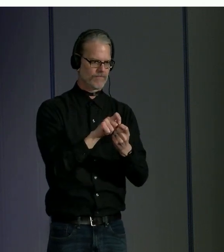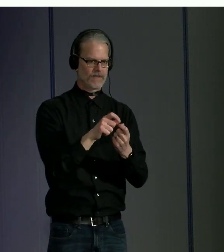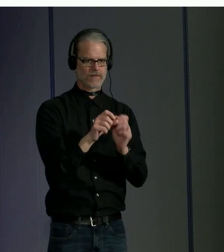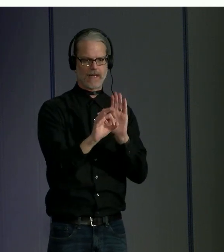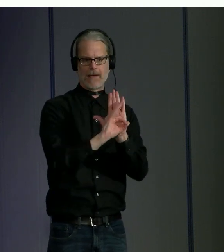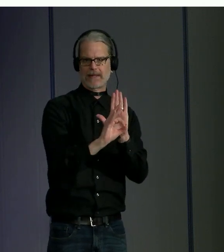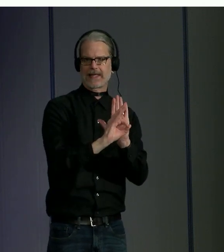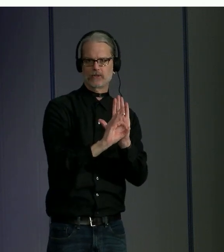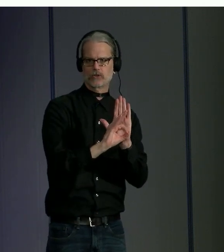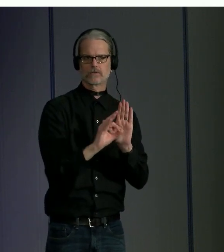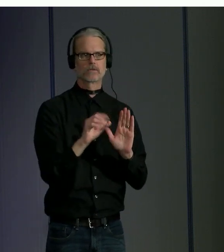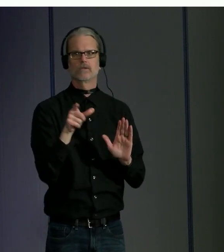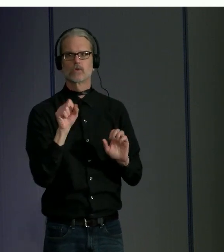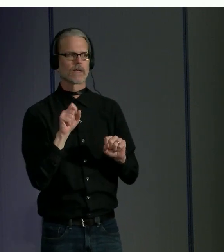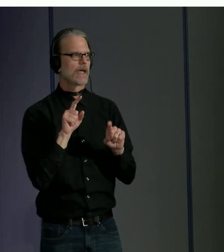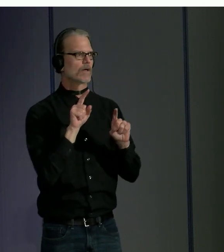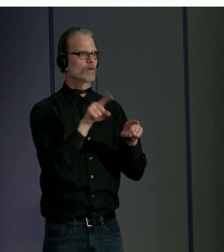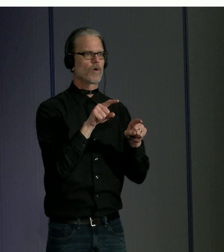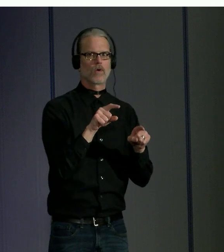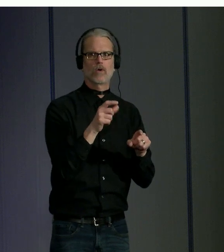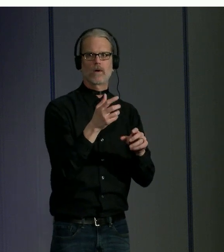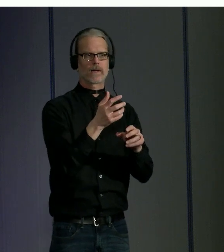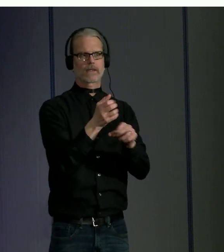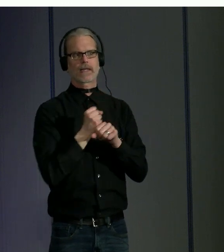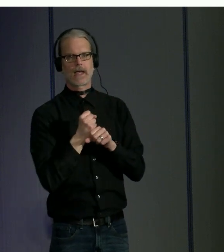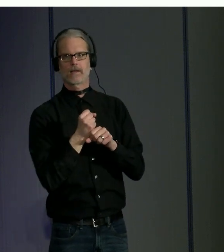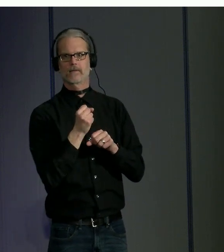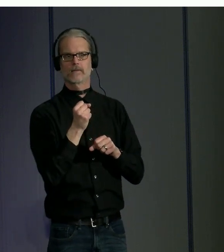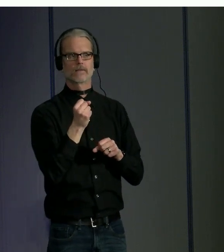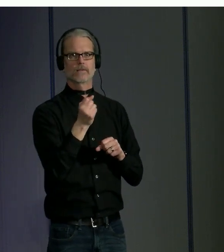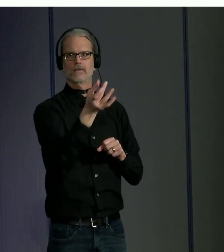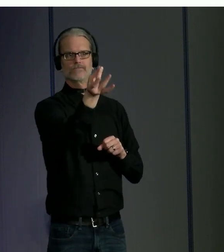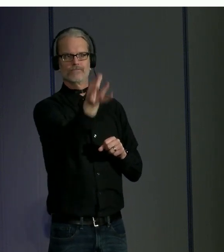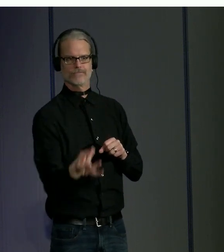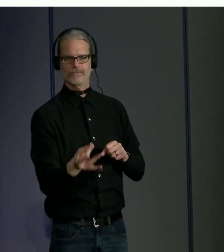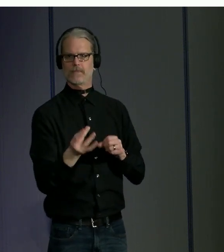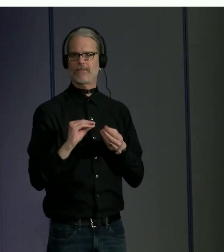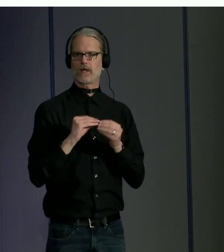you can go and get your number so that you know what your order is.